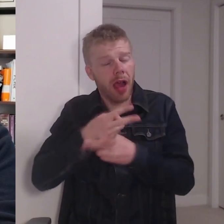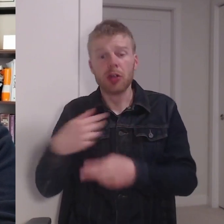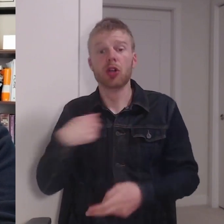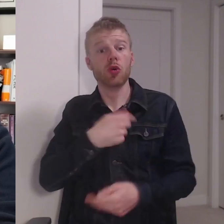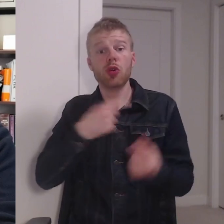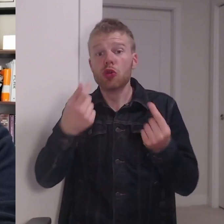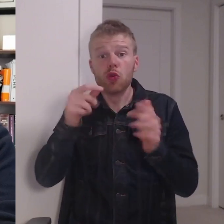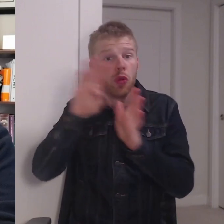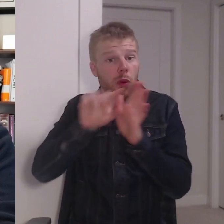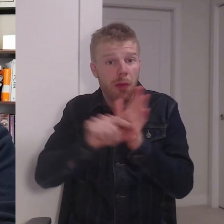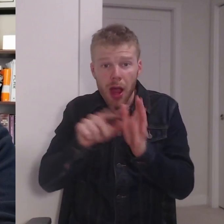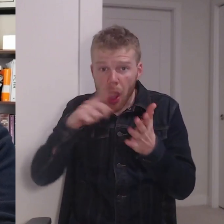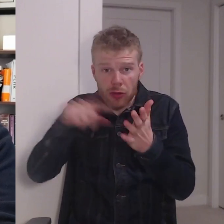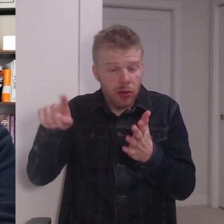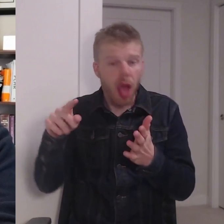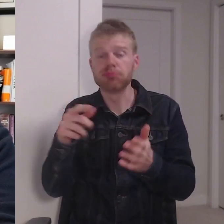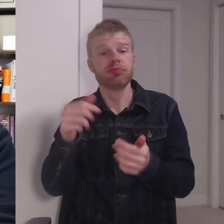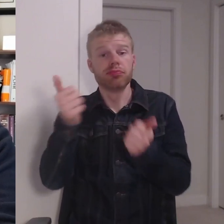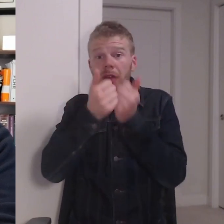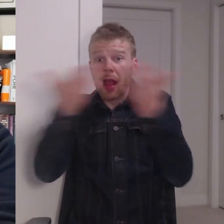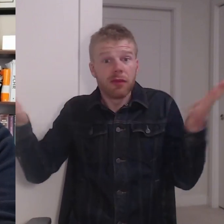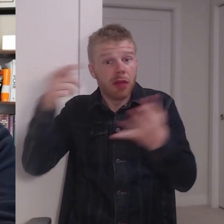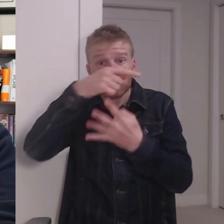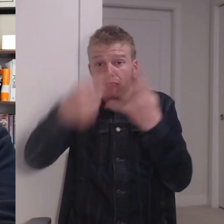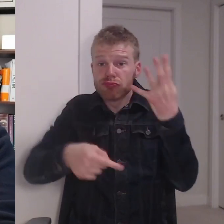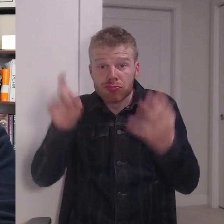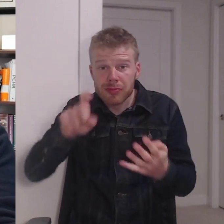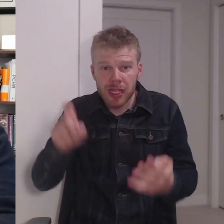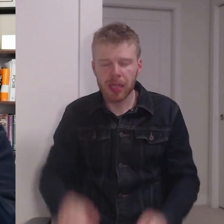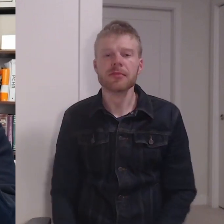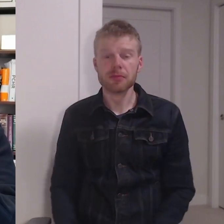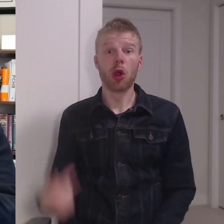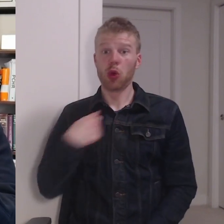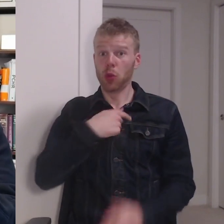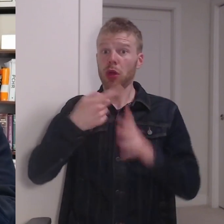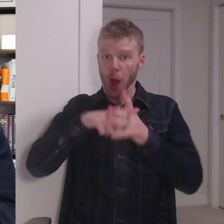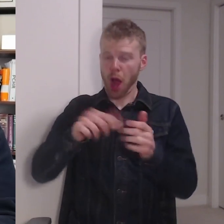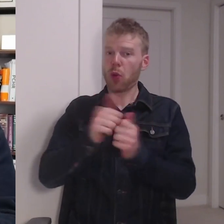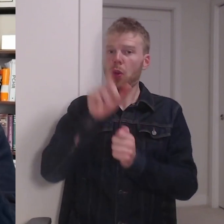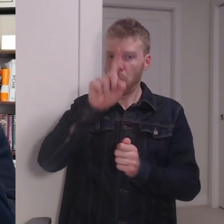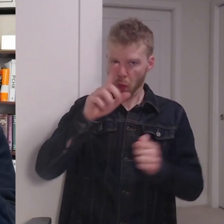necessary background checks and so on. You started with one consumer and one